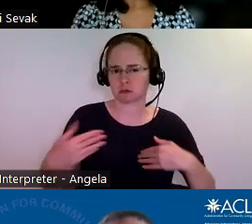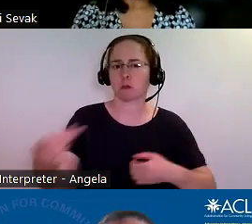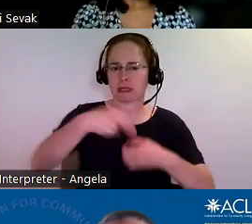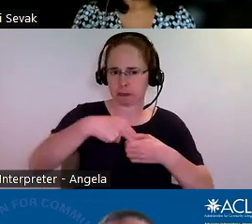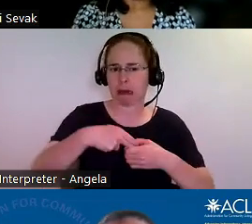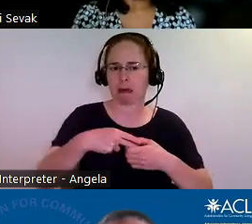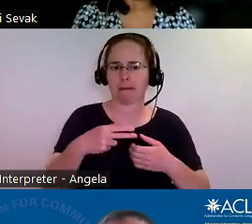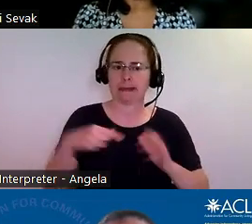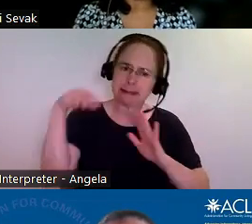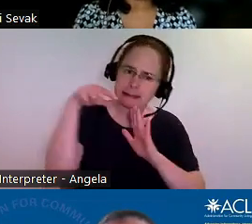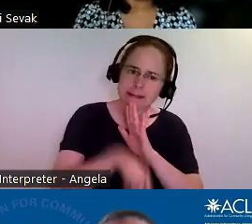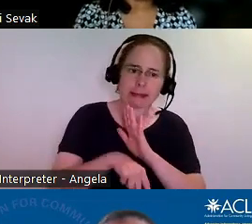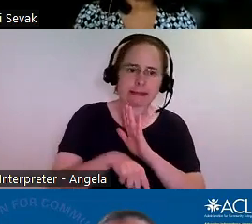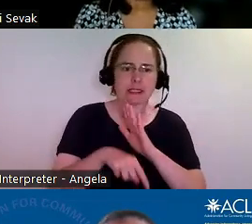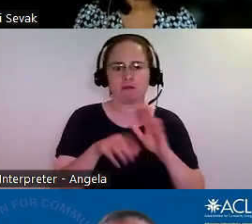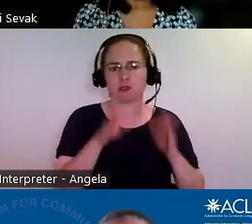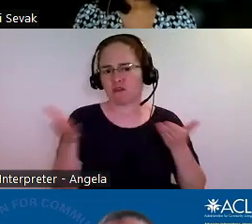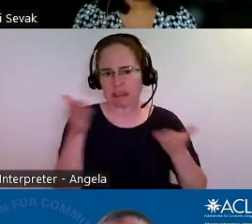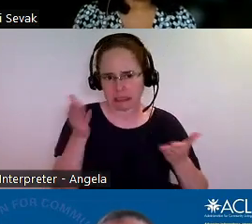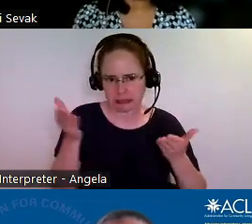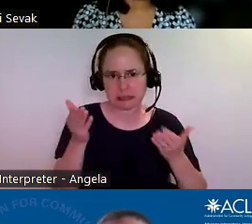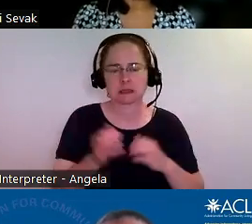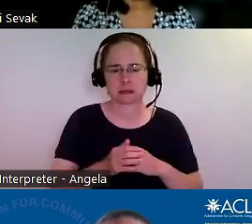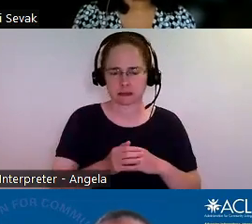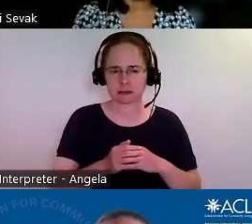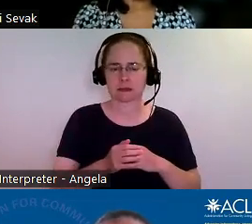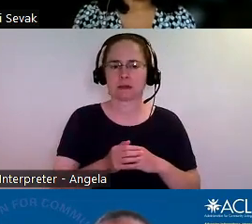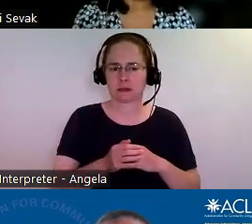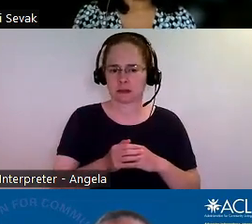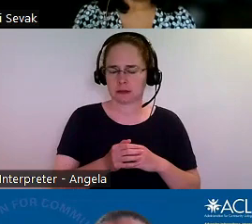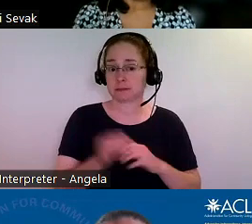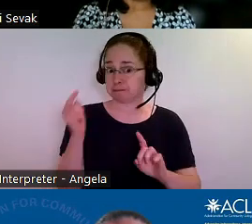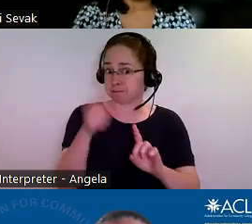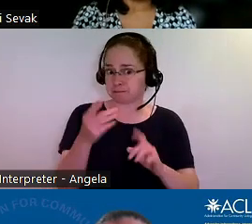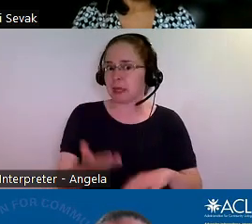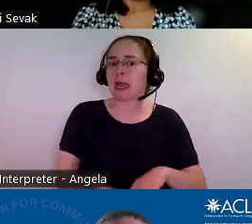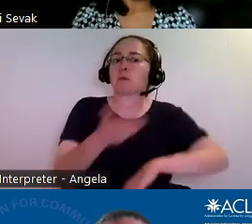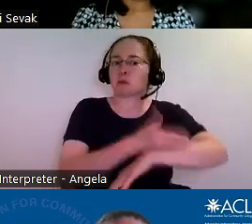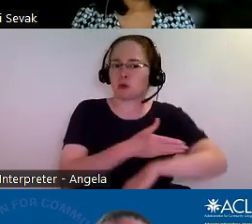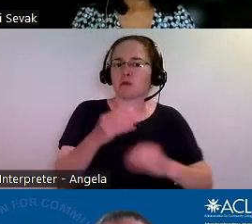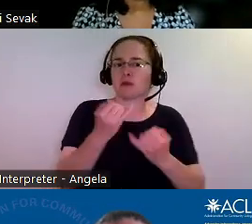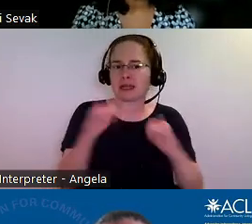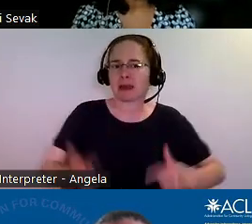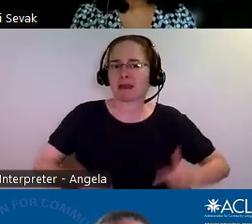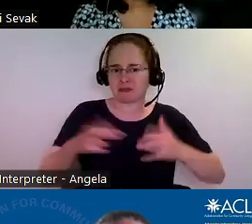intensive services to improve independent living outcomes, including employment,